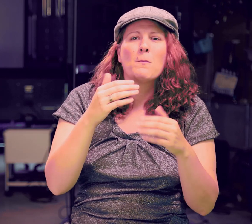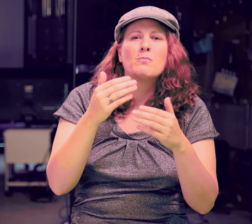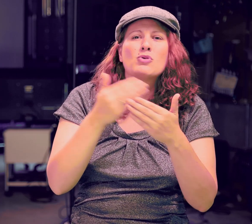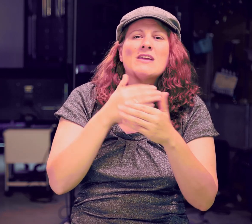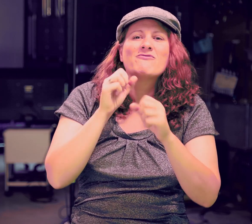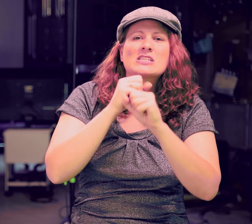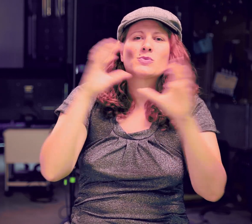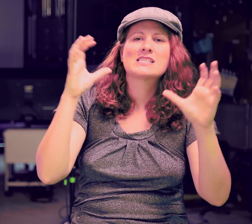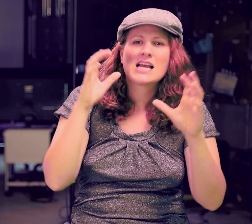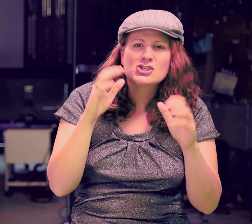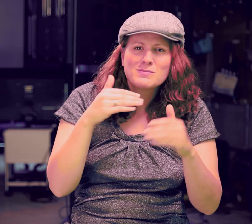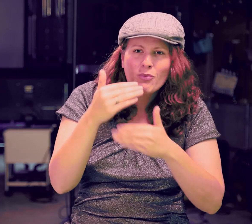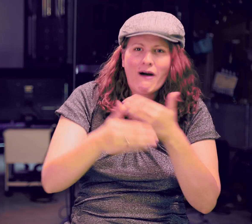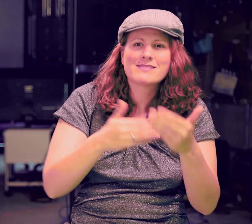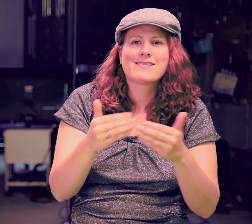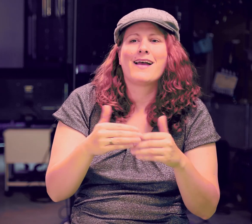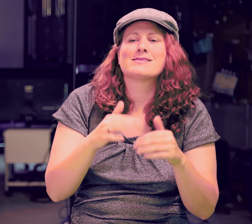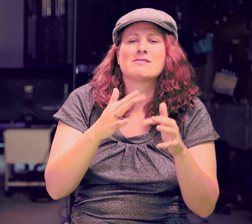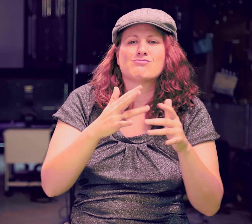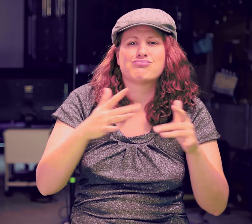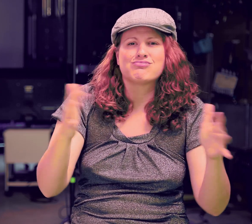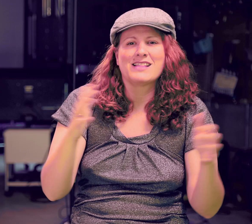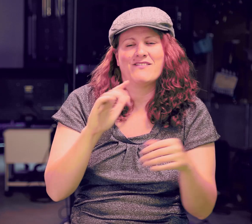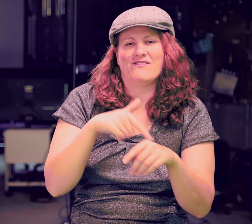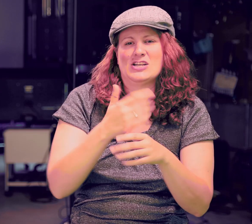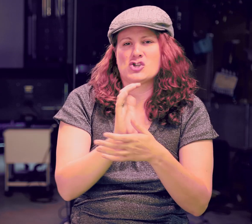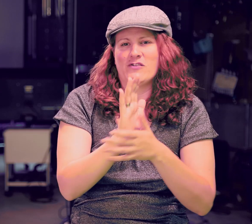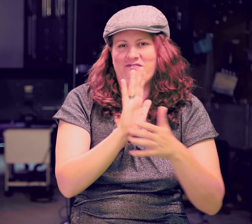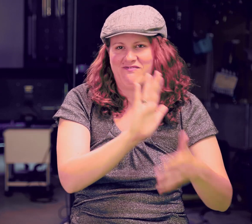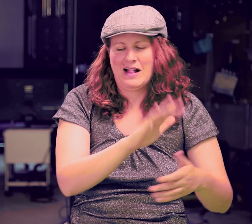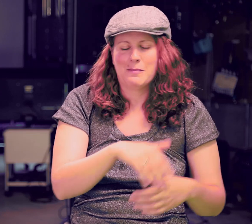and the previsualization process of feature films.